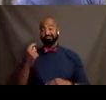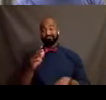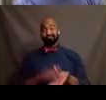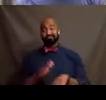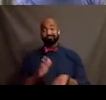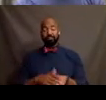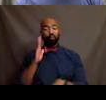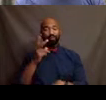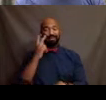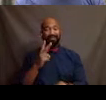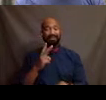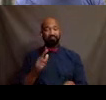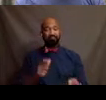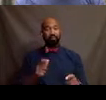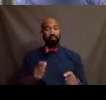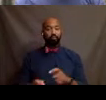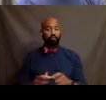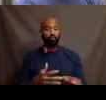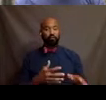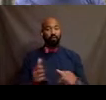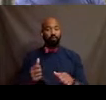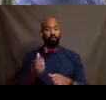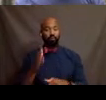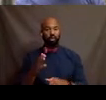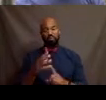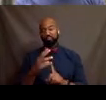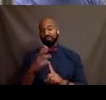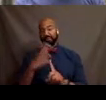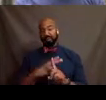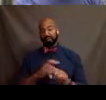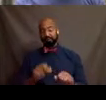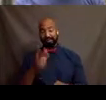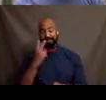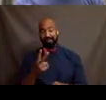And that can be very exciting and very affirming. Alongside those physical changes,